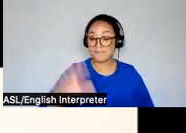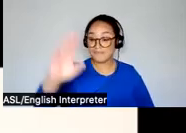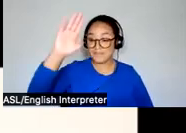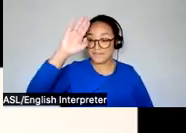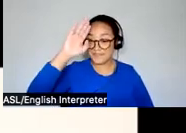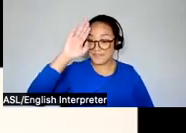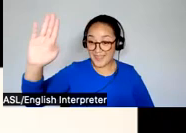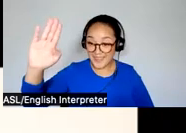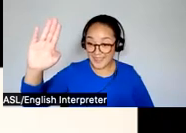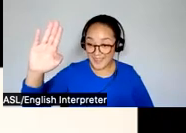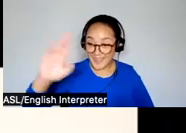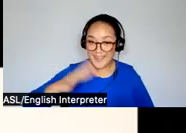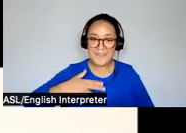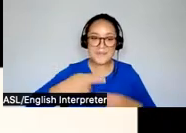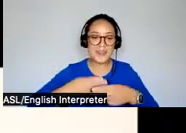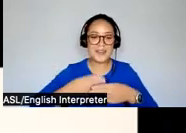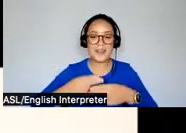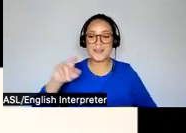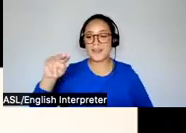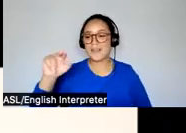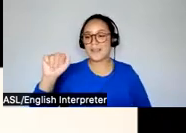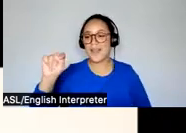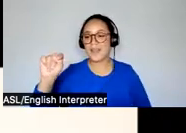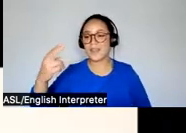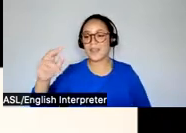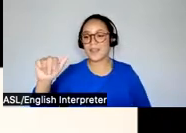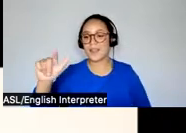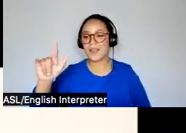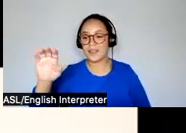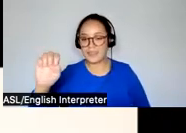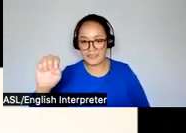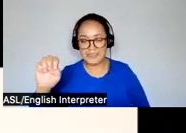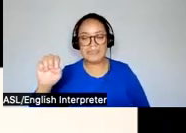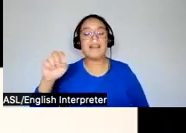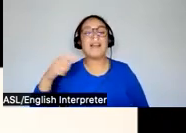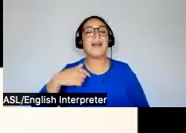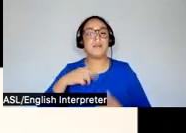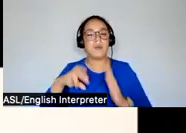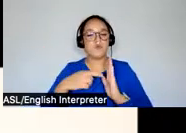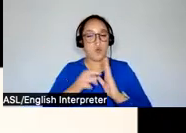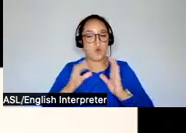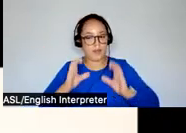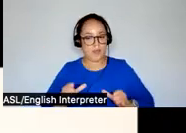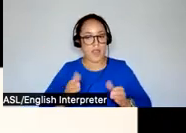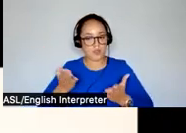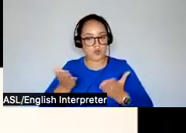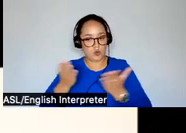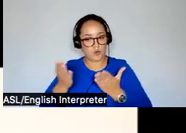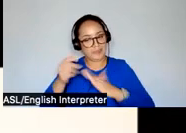My name is Natalie, and I work with clients services with the City of Toronto Parks, Forestry